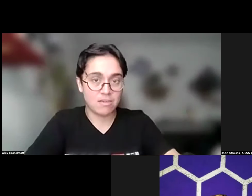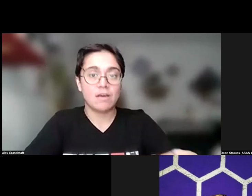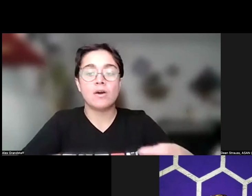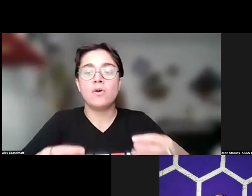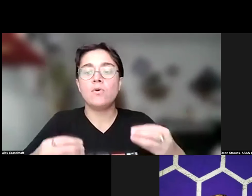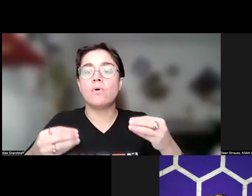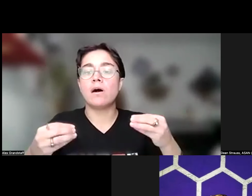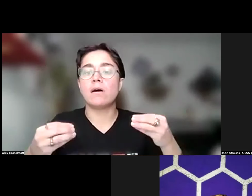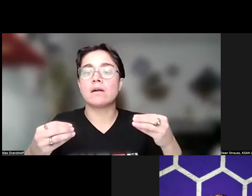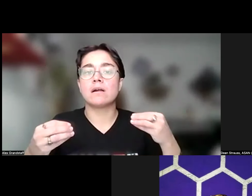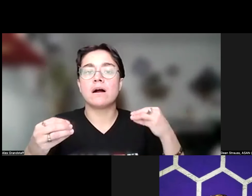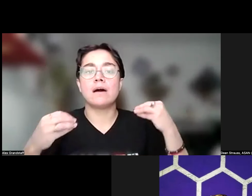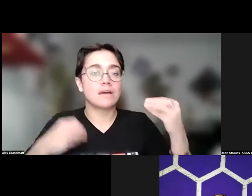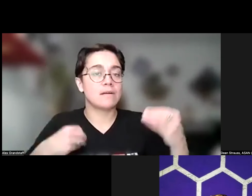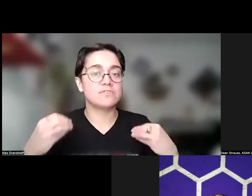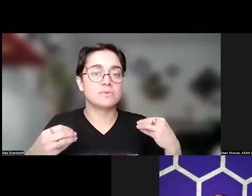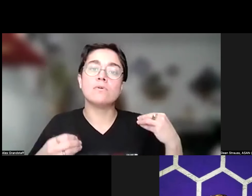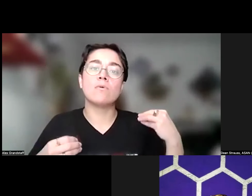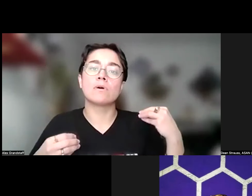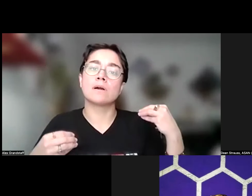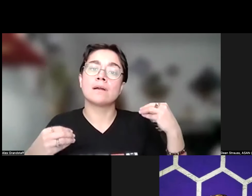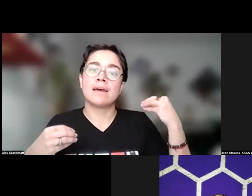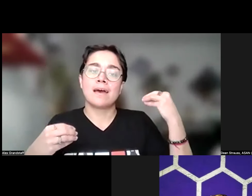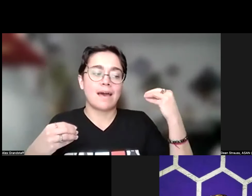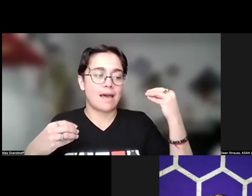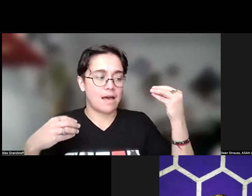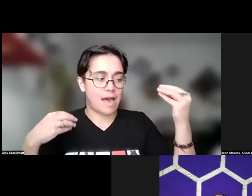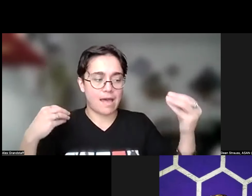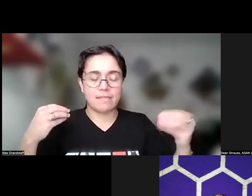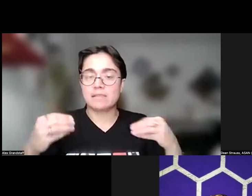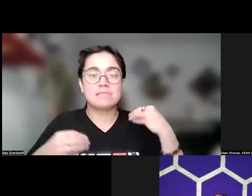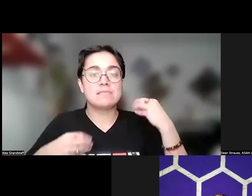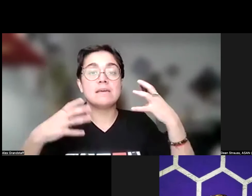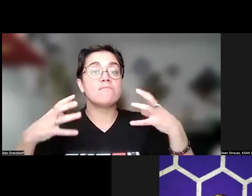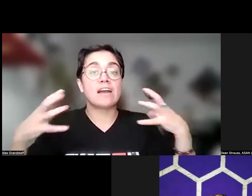overwhelmed in their environment. Who have needs that are not being met.